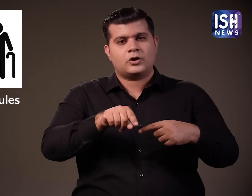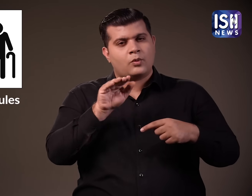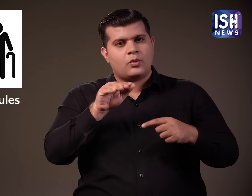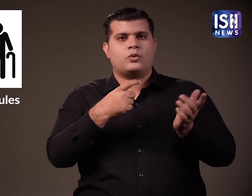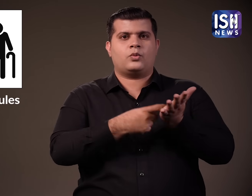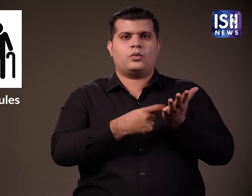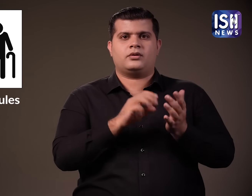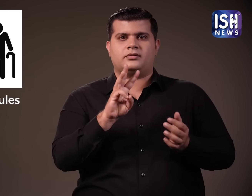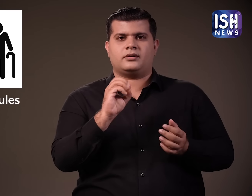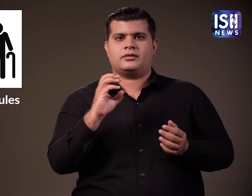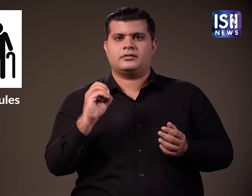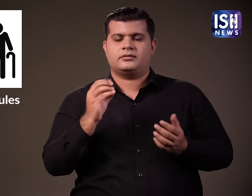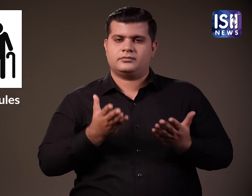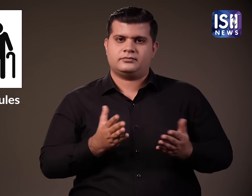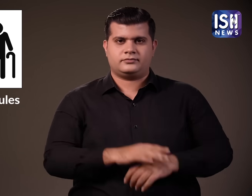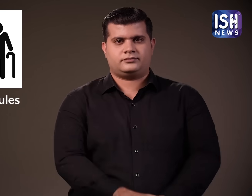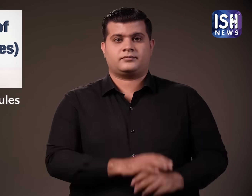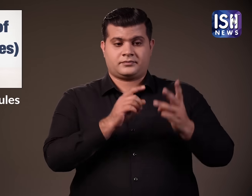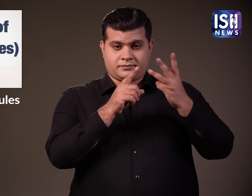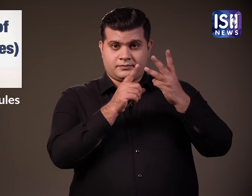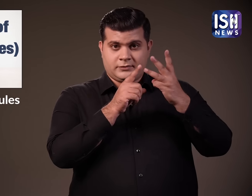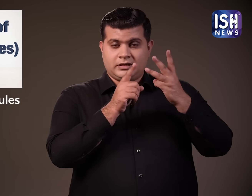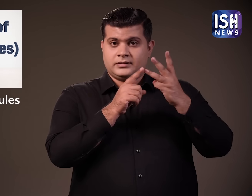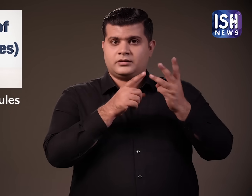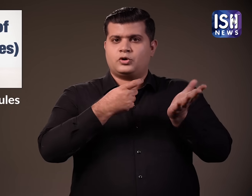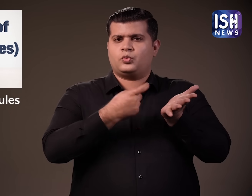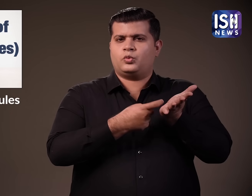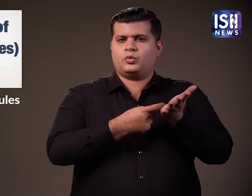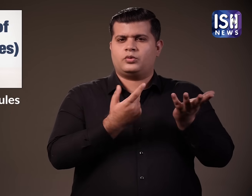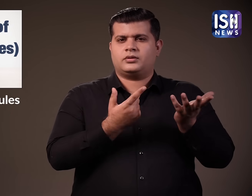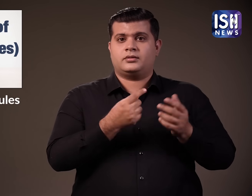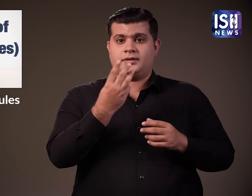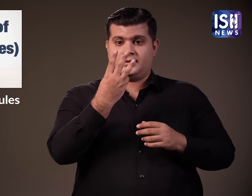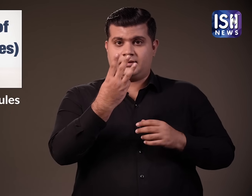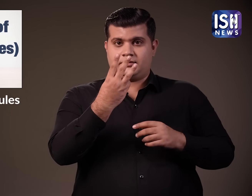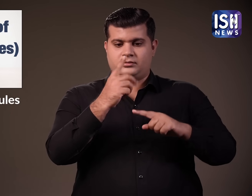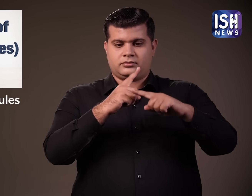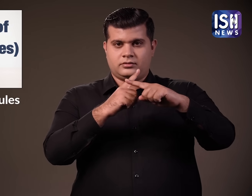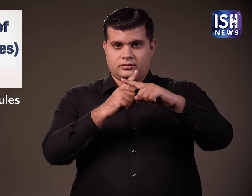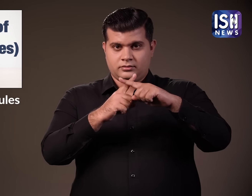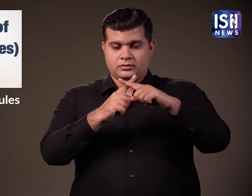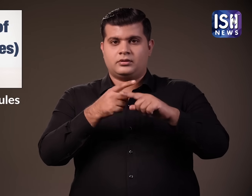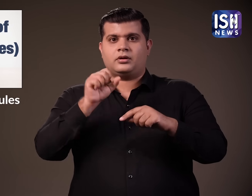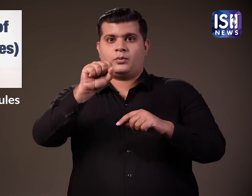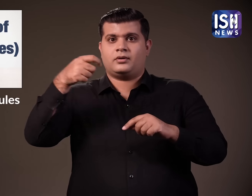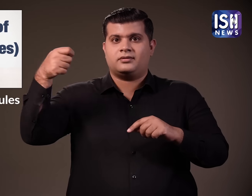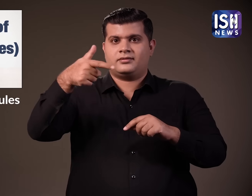This is the 300 Rule. 3. The rule of 3x (times) Income.